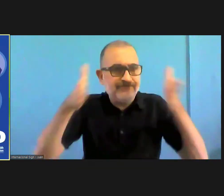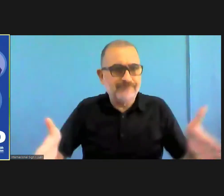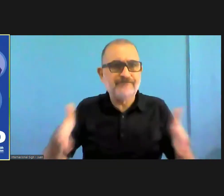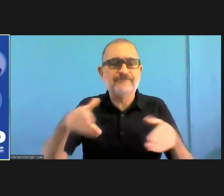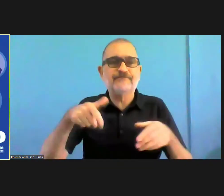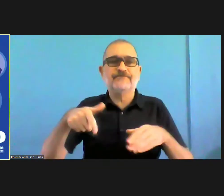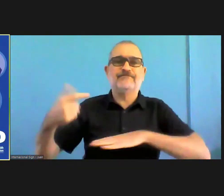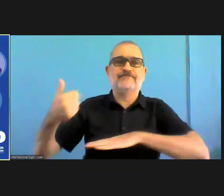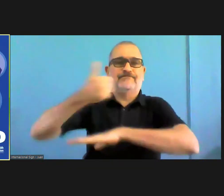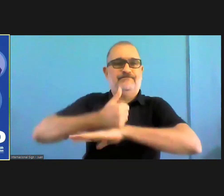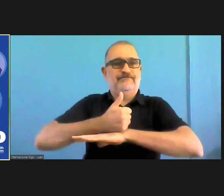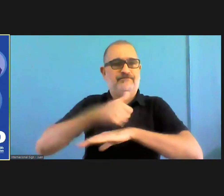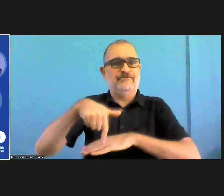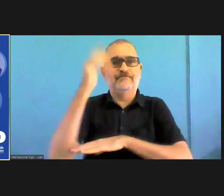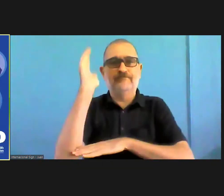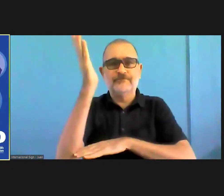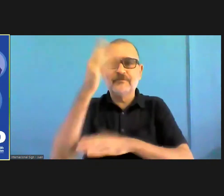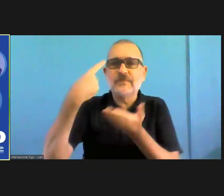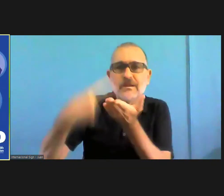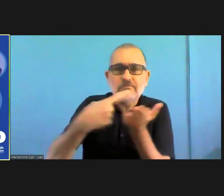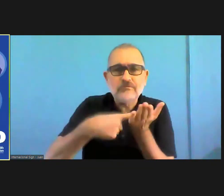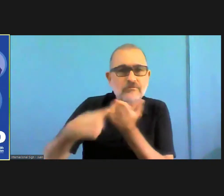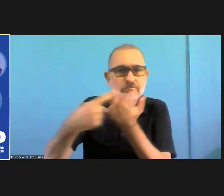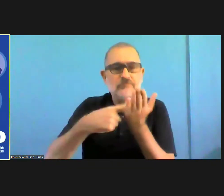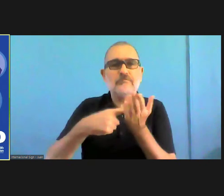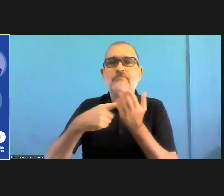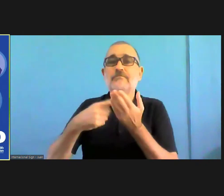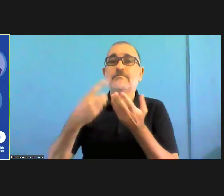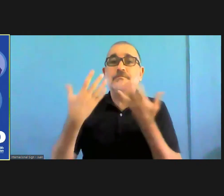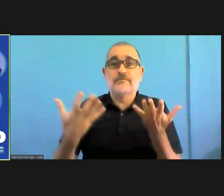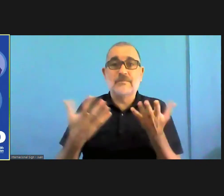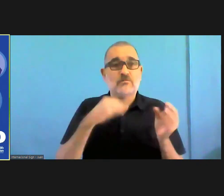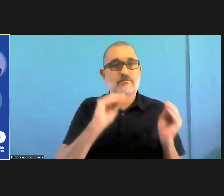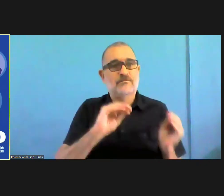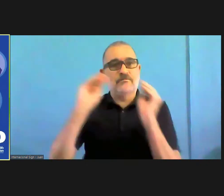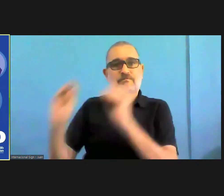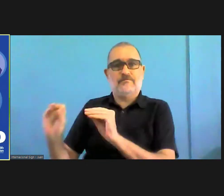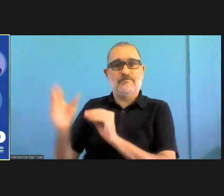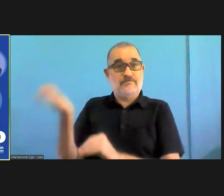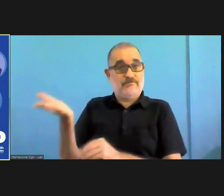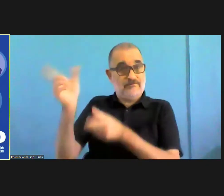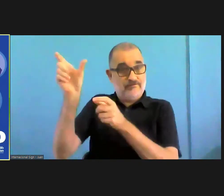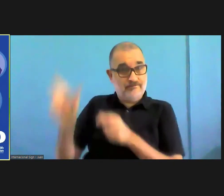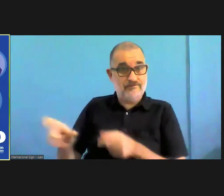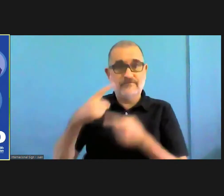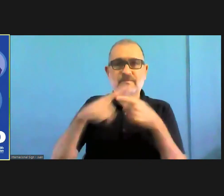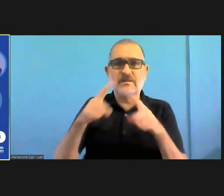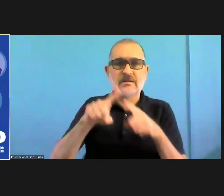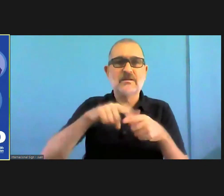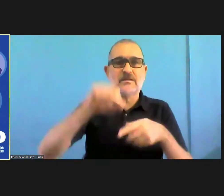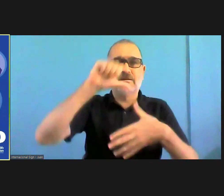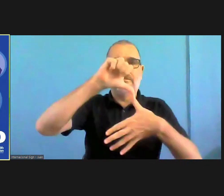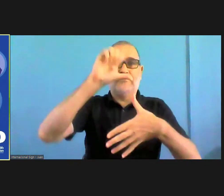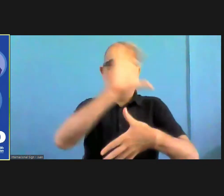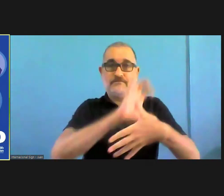We know that throughout Latin America and the Caribbean, ministries of health are leading the charge to address the COVID-19 pandemic.